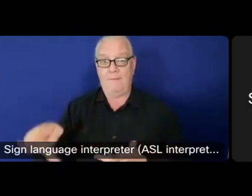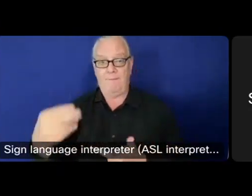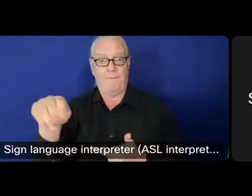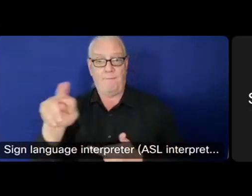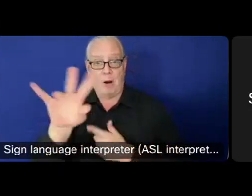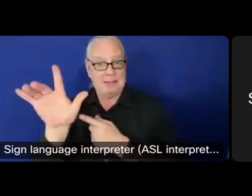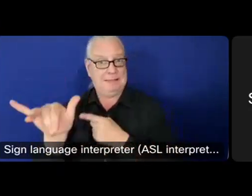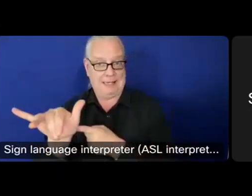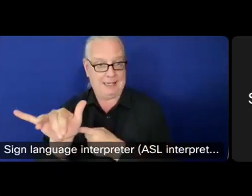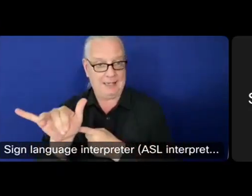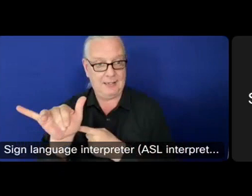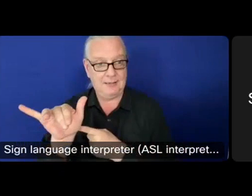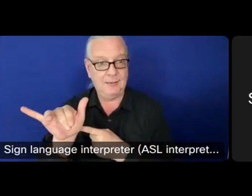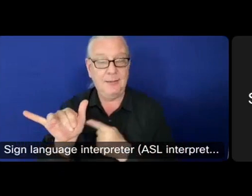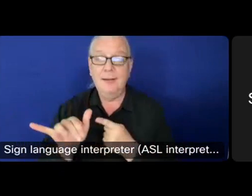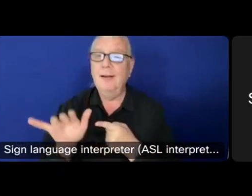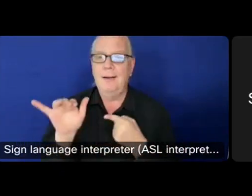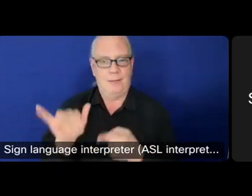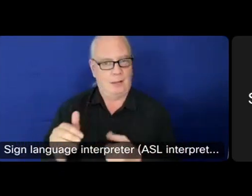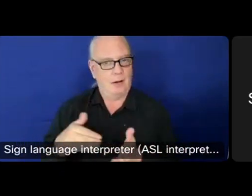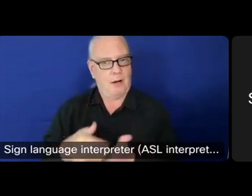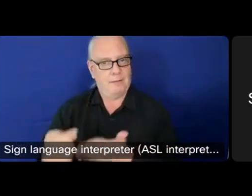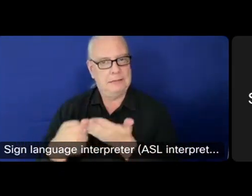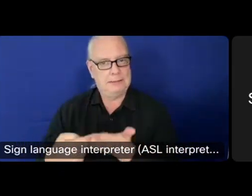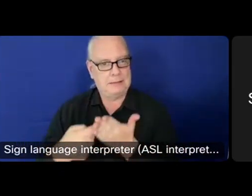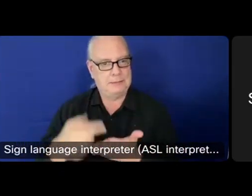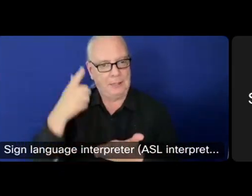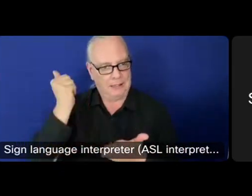is all, is often talked about because of the concern of